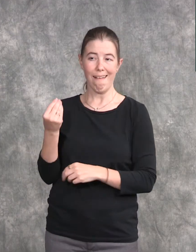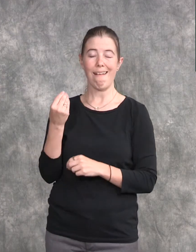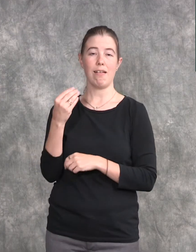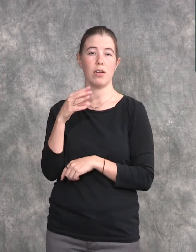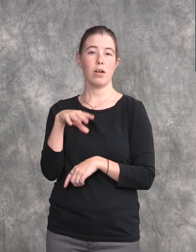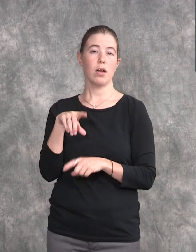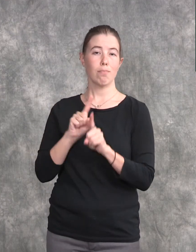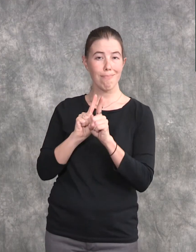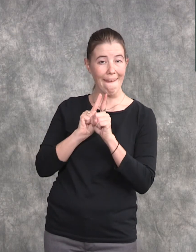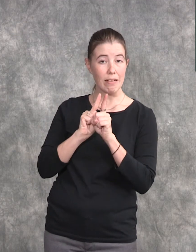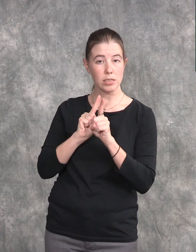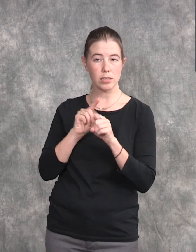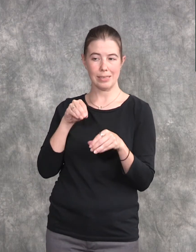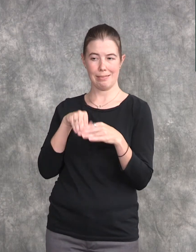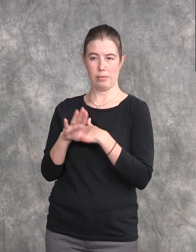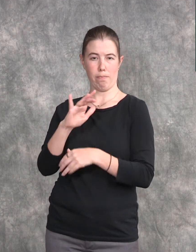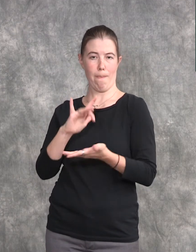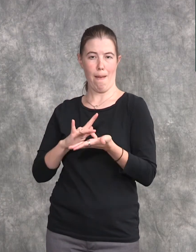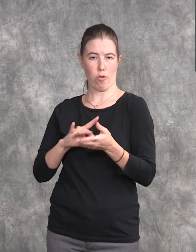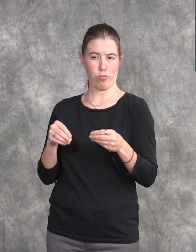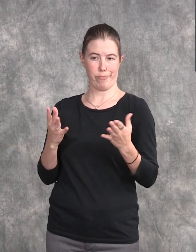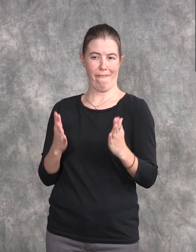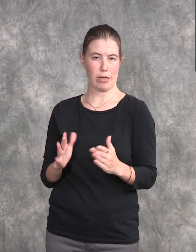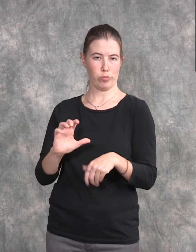for patients and companions in medical settings.